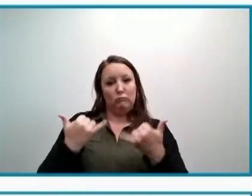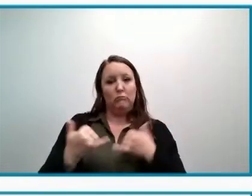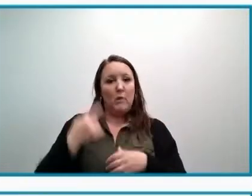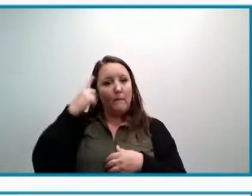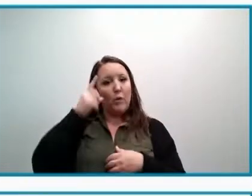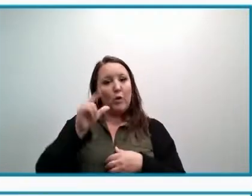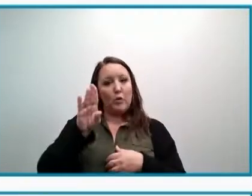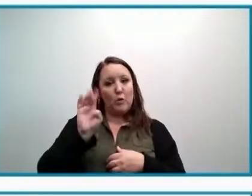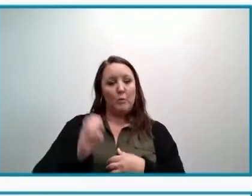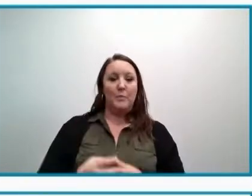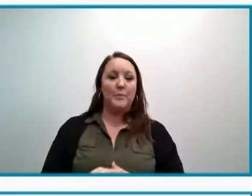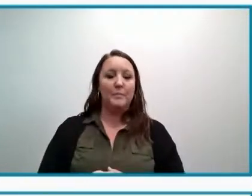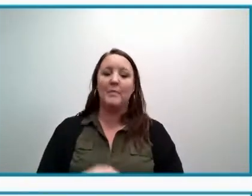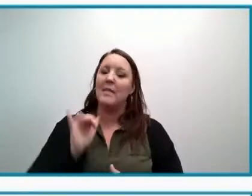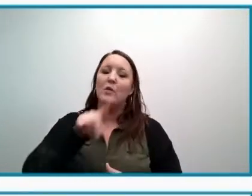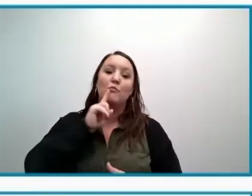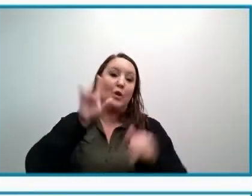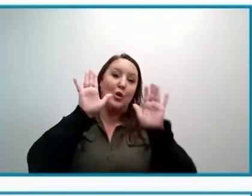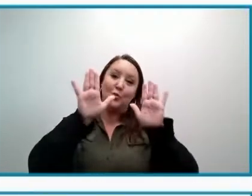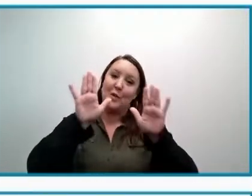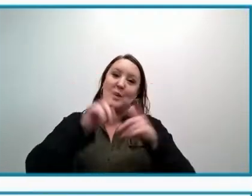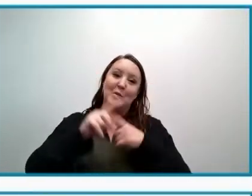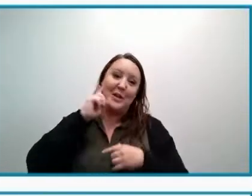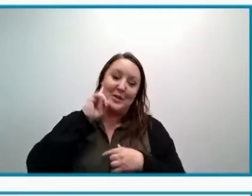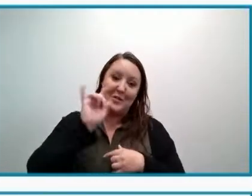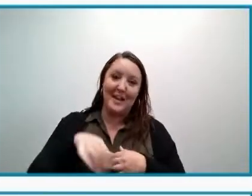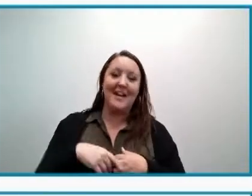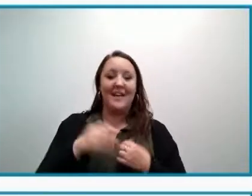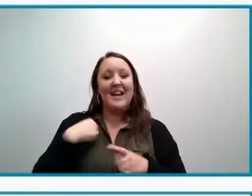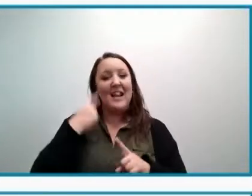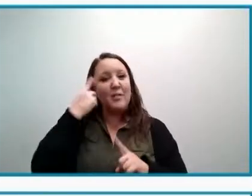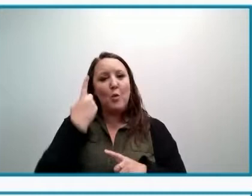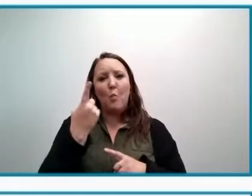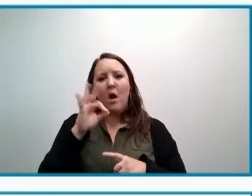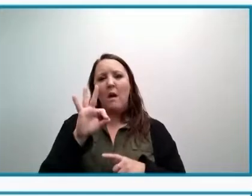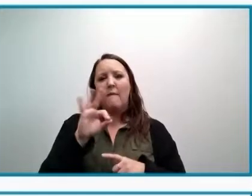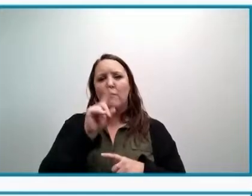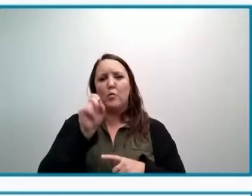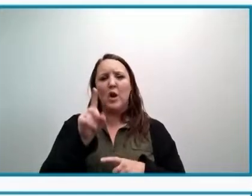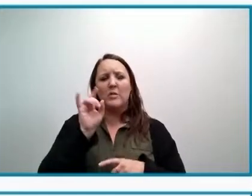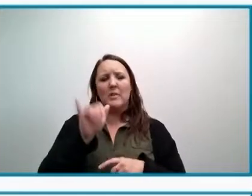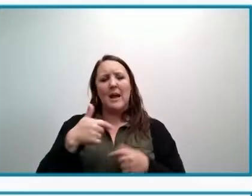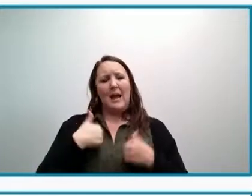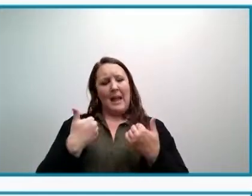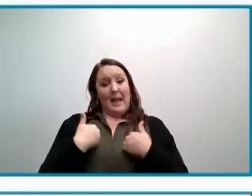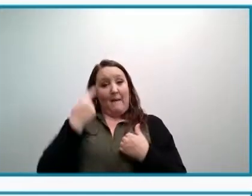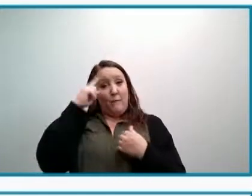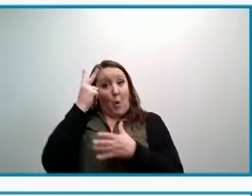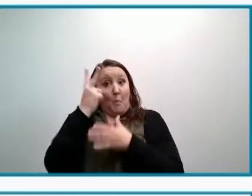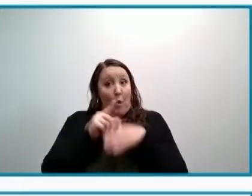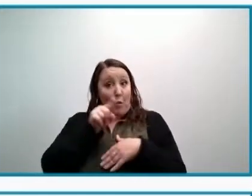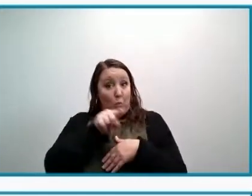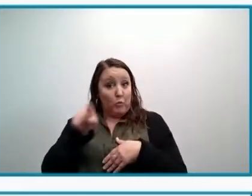That's great to hear that. And I think one of the questions that I have for both of you, and I think you've addressed this a bit,